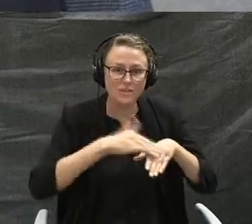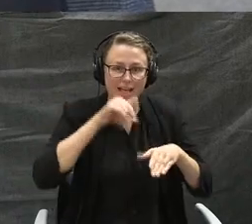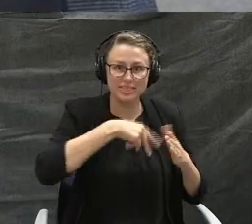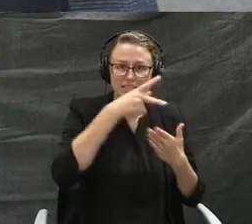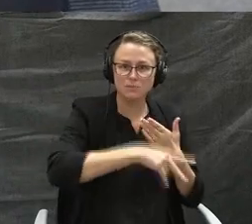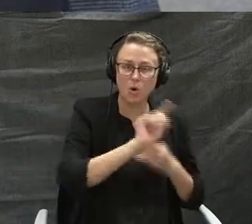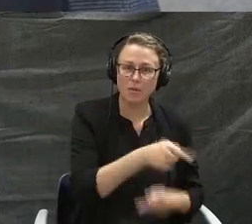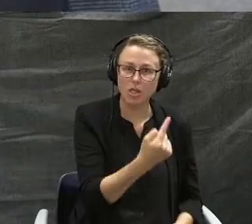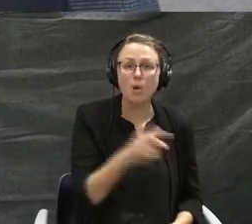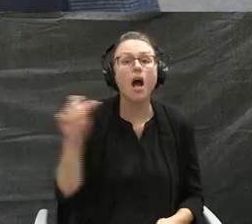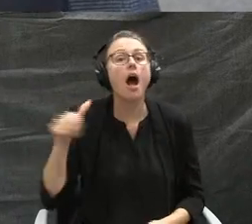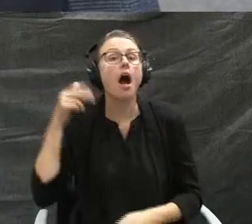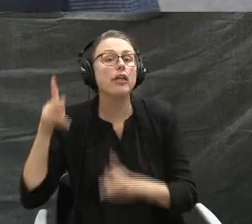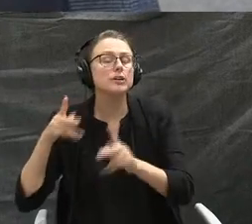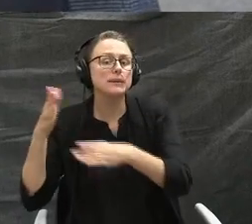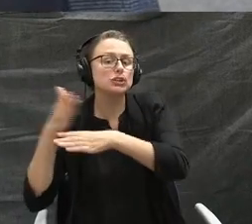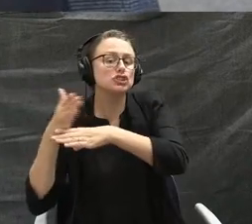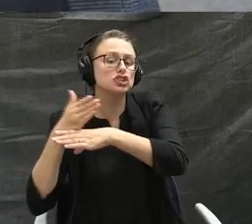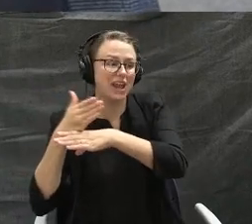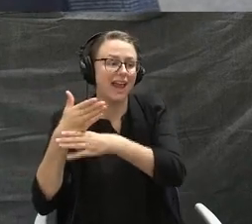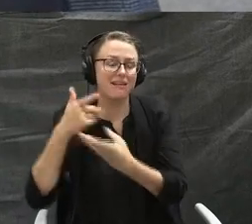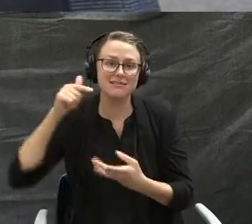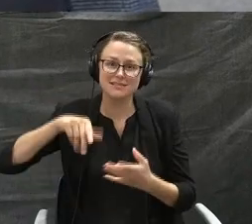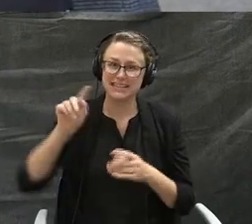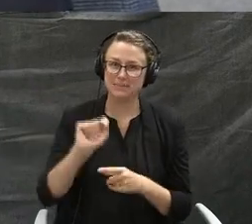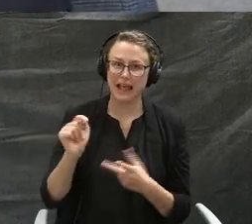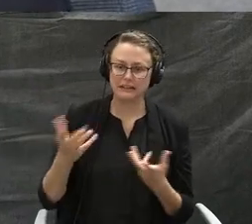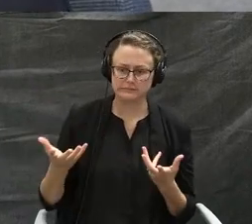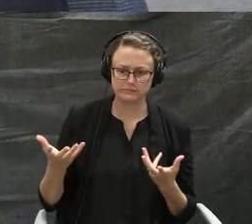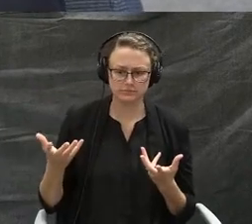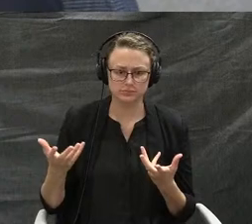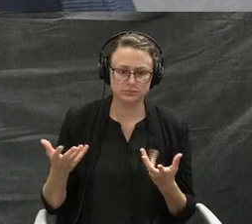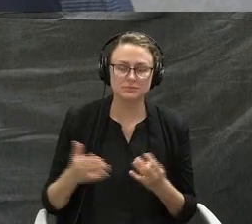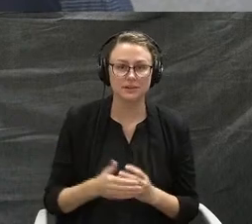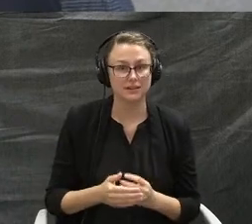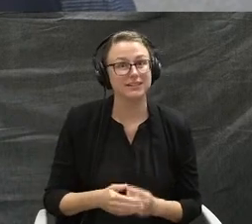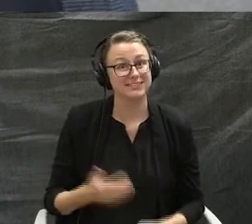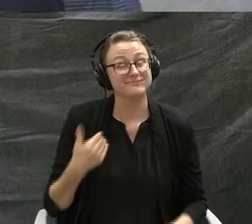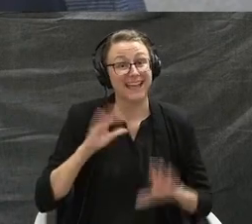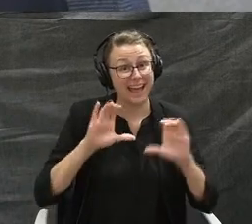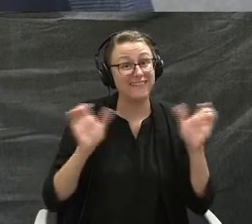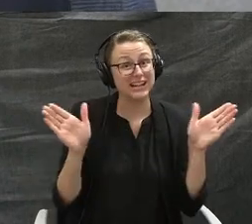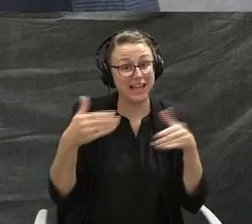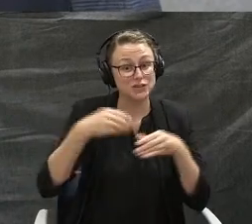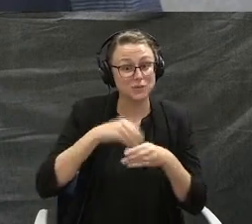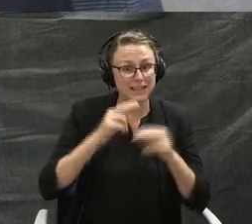outside of the DCD program can use it. There are classrooms in the building that have their own